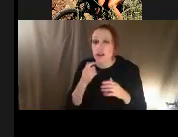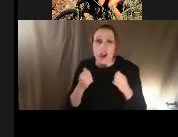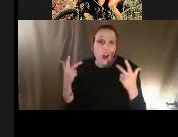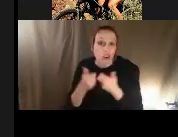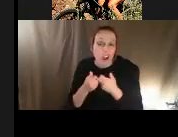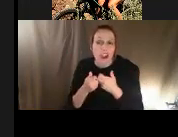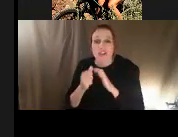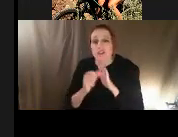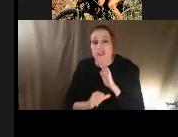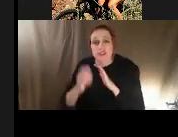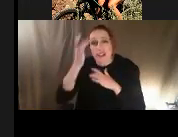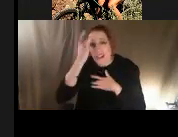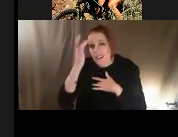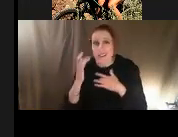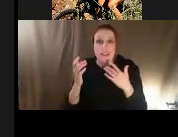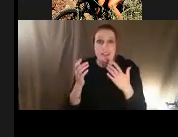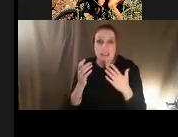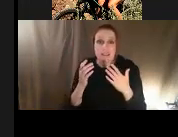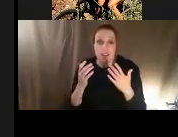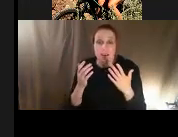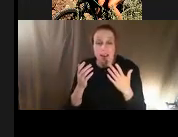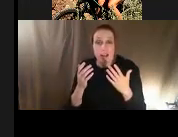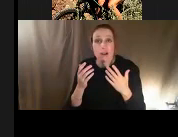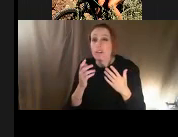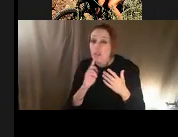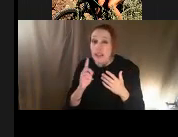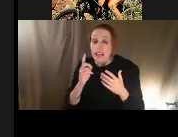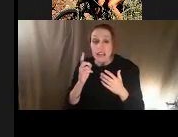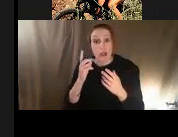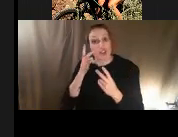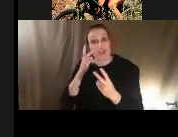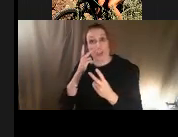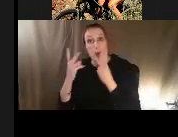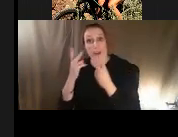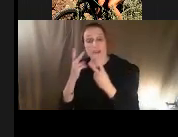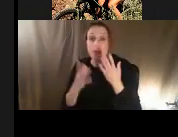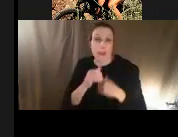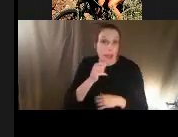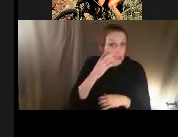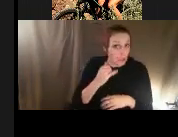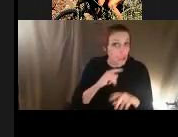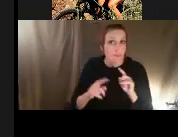illness, and/or witnessing any of these events.